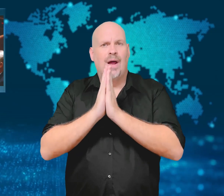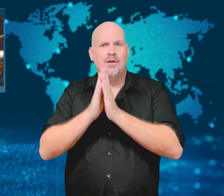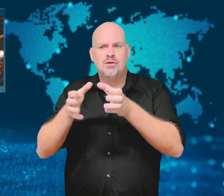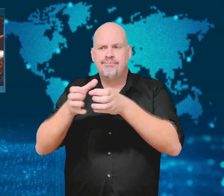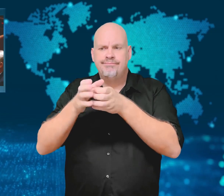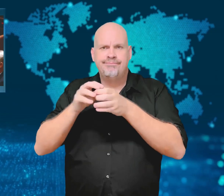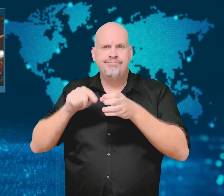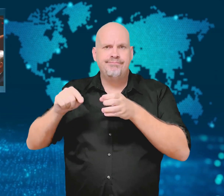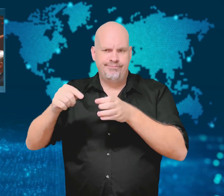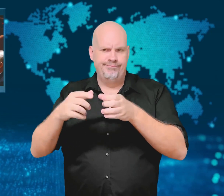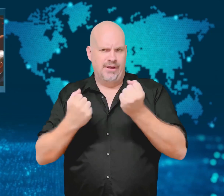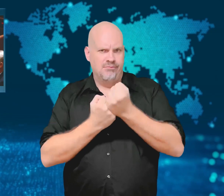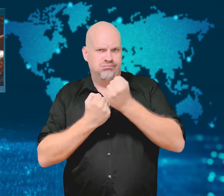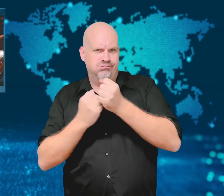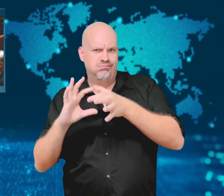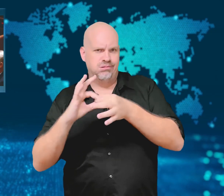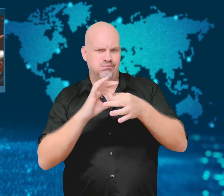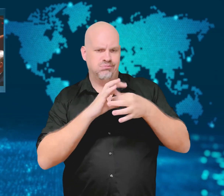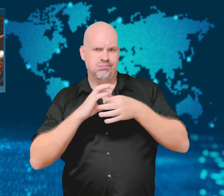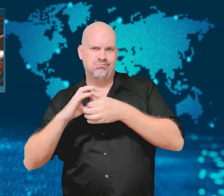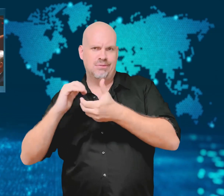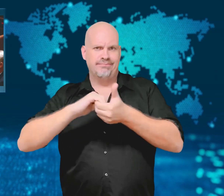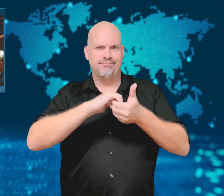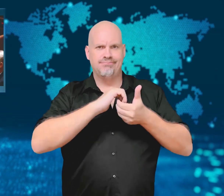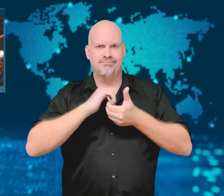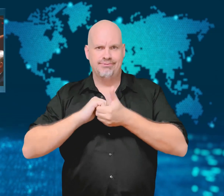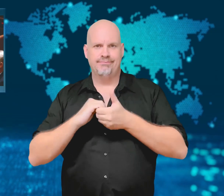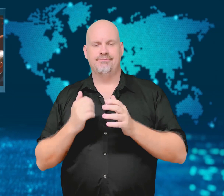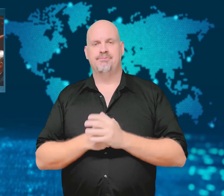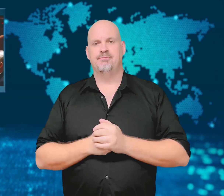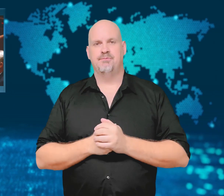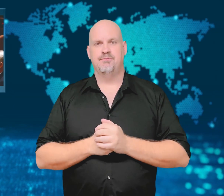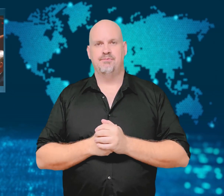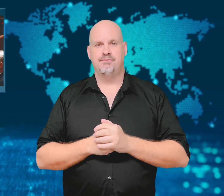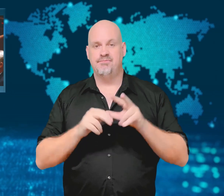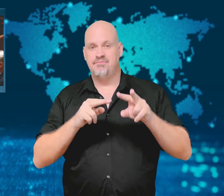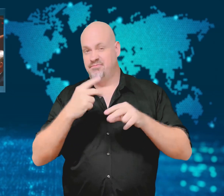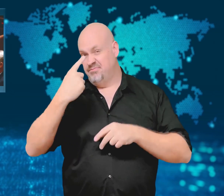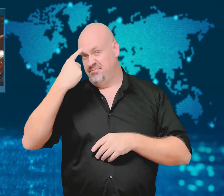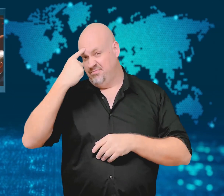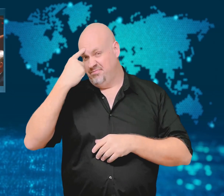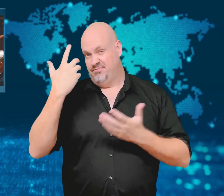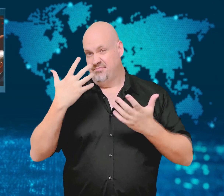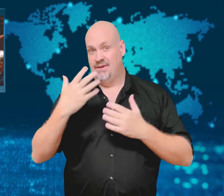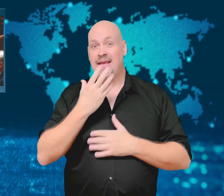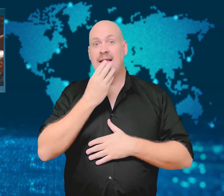It's expected to be the most right leaning government